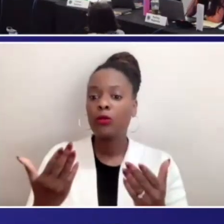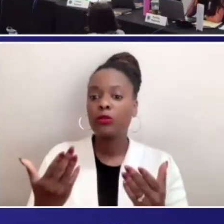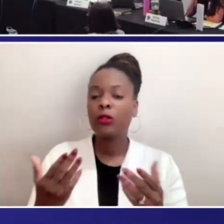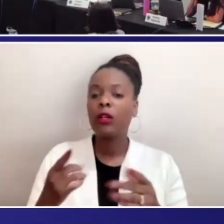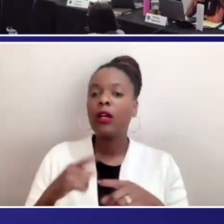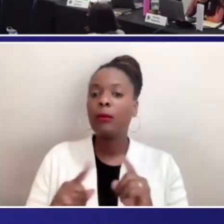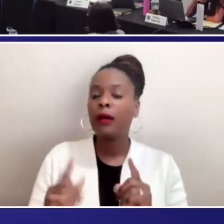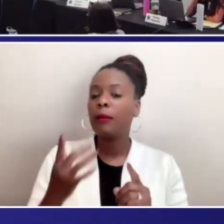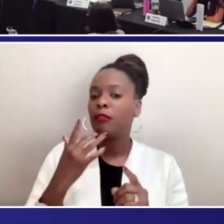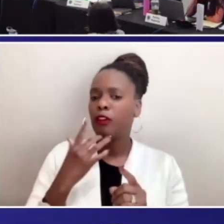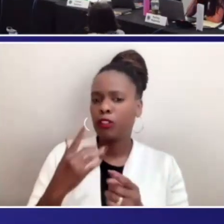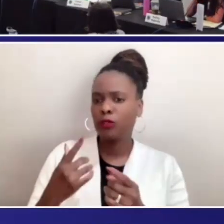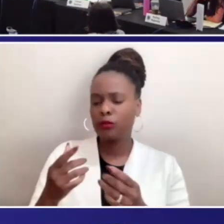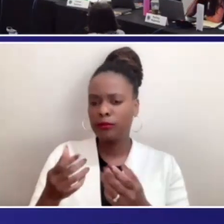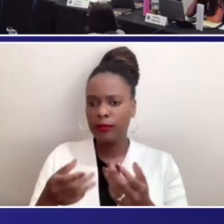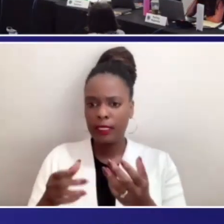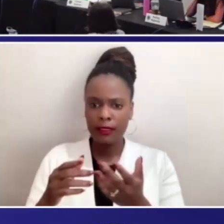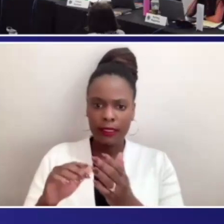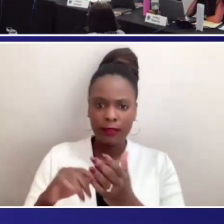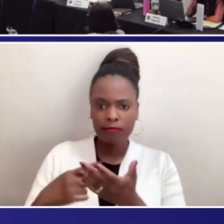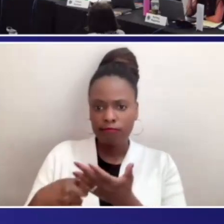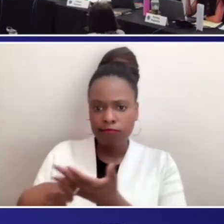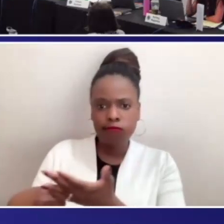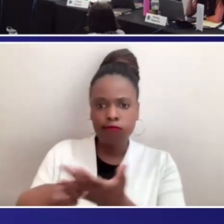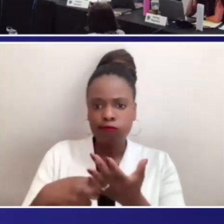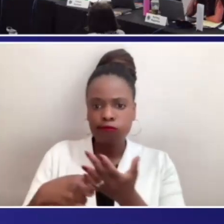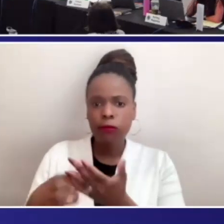more. So perhaps a caucus is appropriate before we do a pulse check.